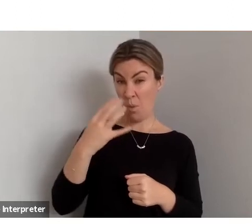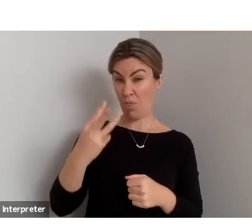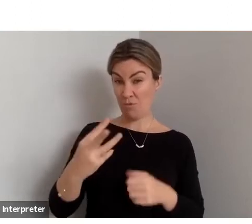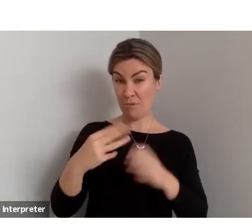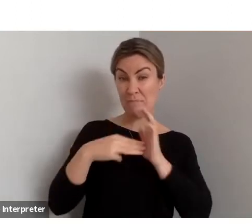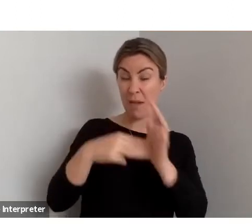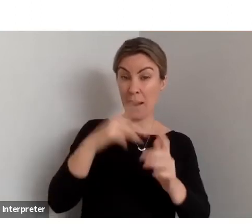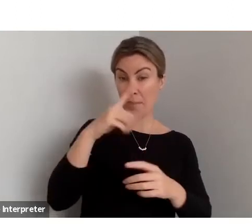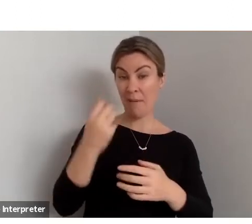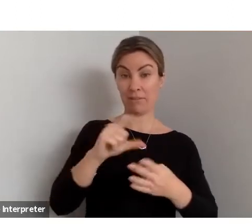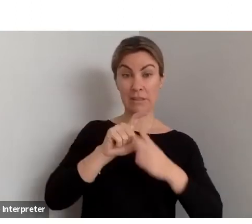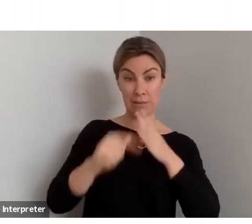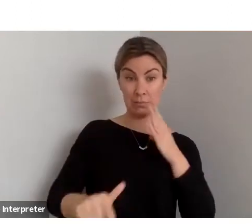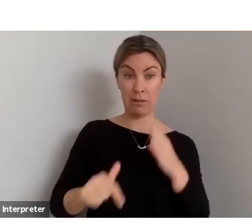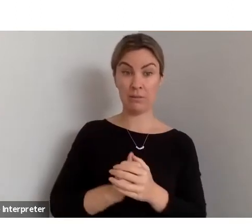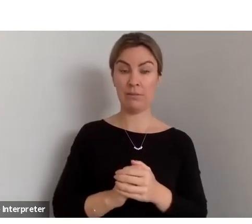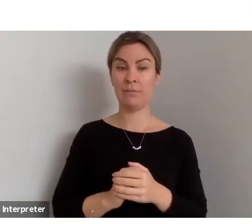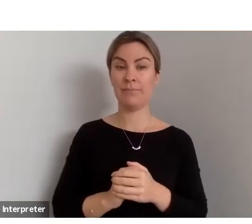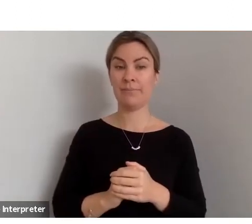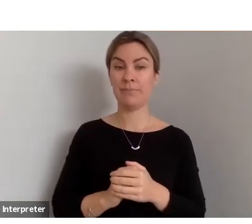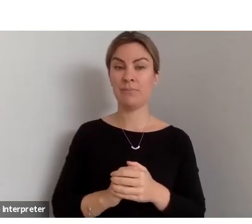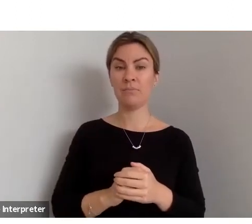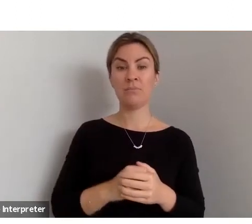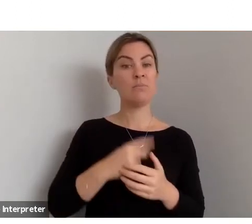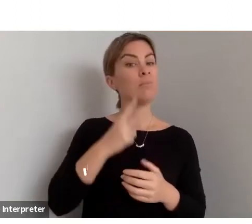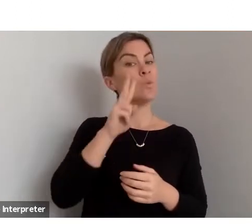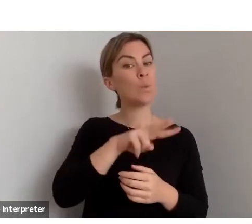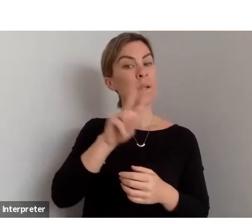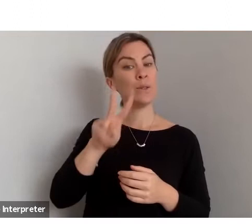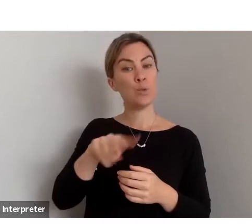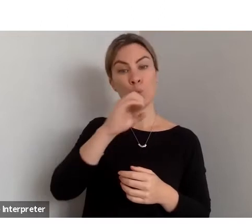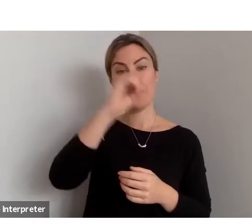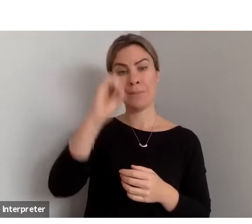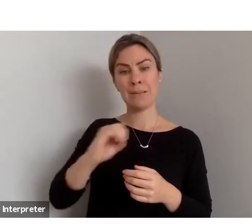And another 22% of Australia have a long-term health condition.